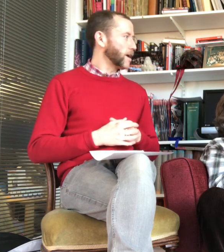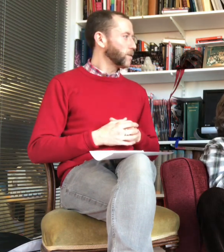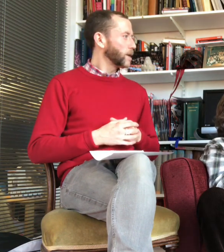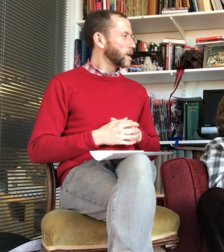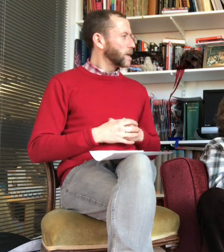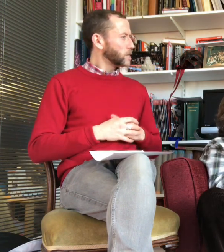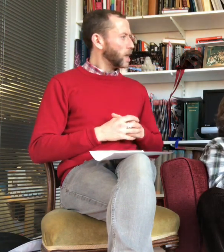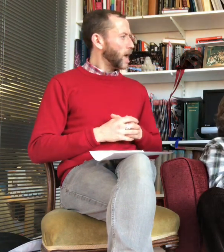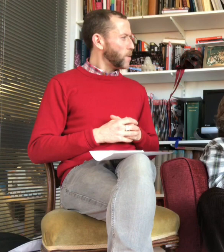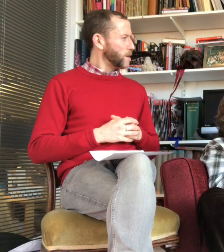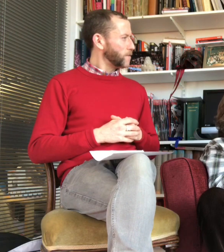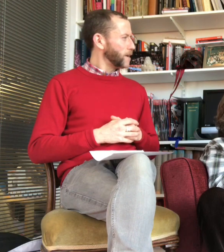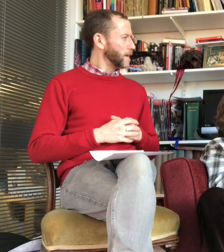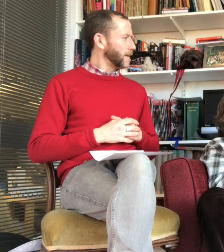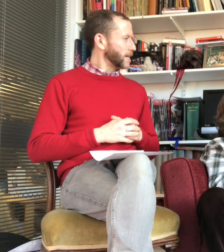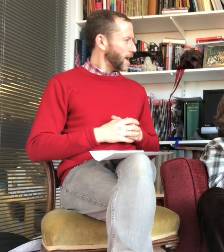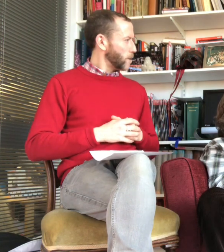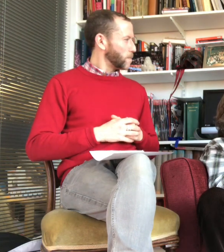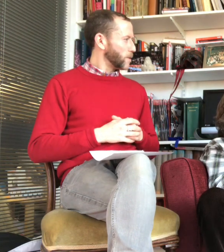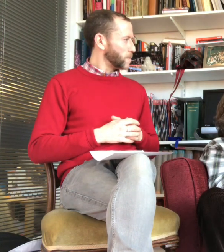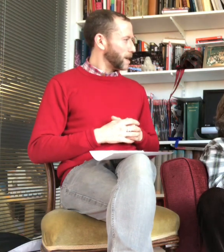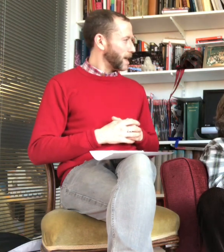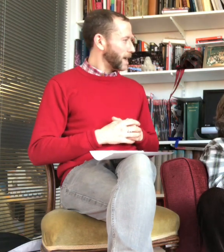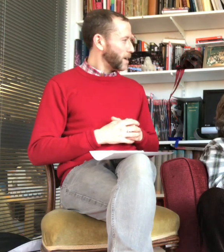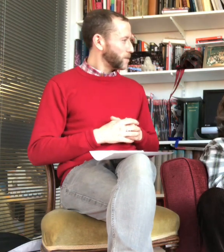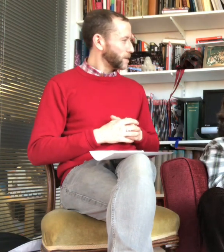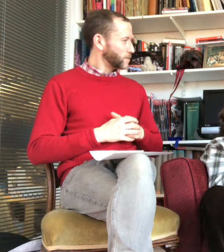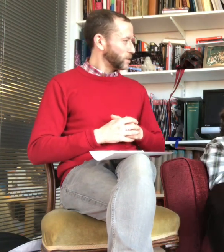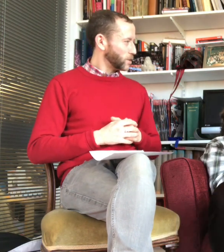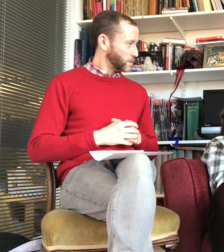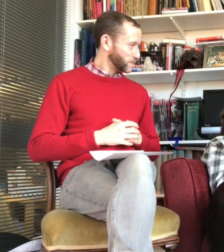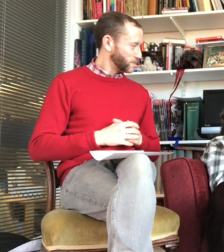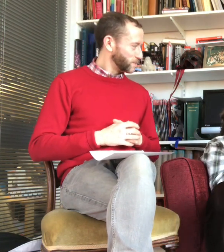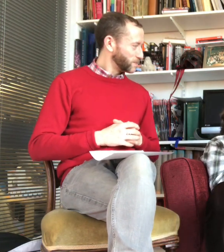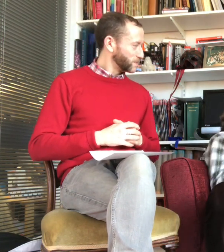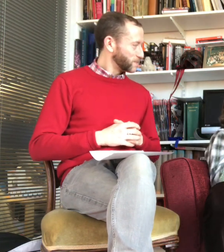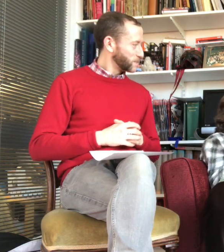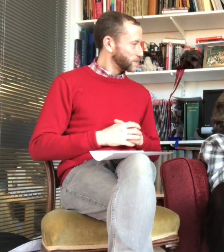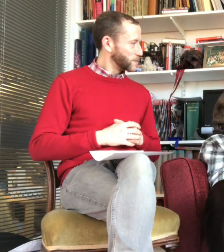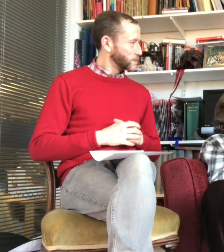So how are you feeling now about the play, how is it for you?